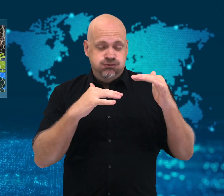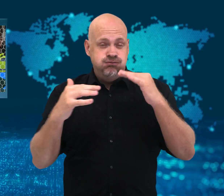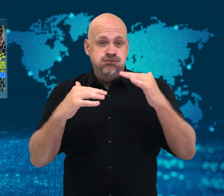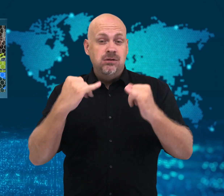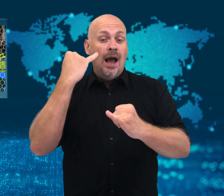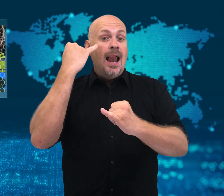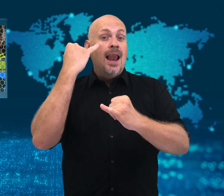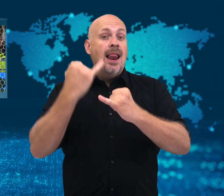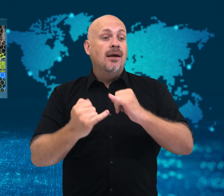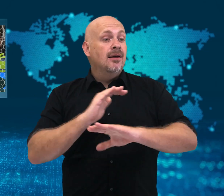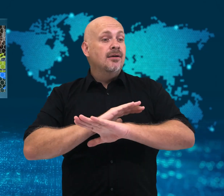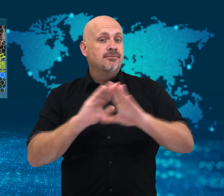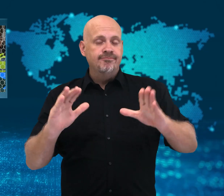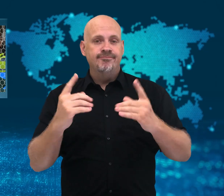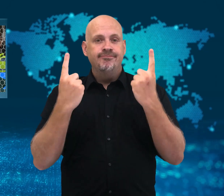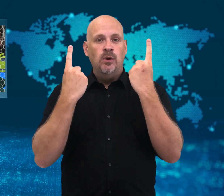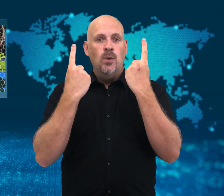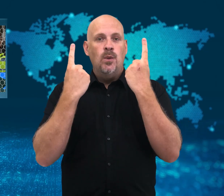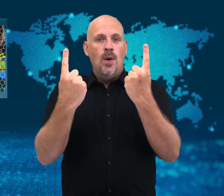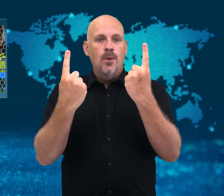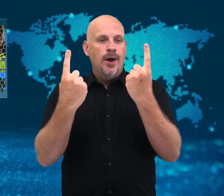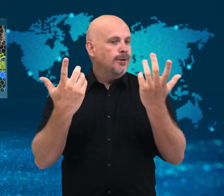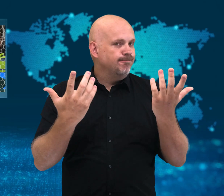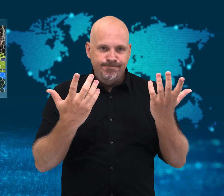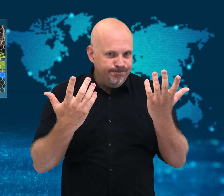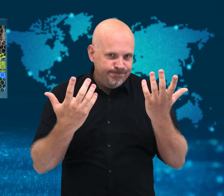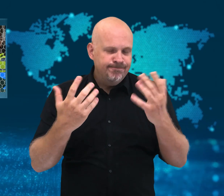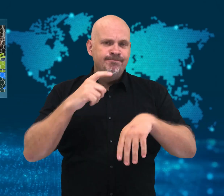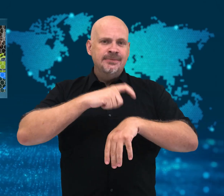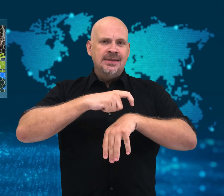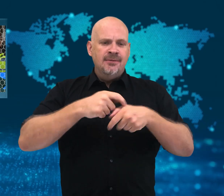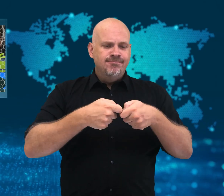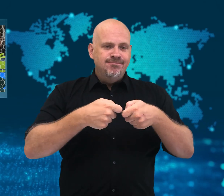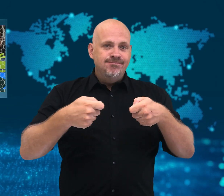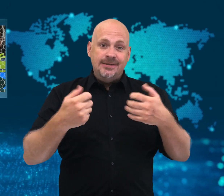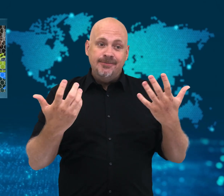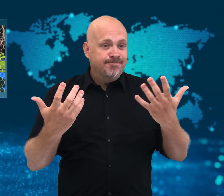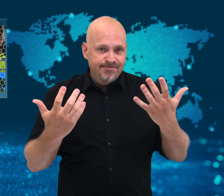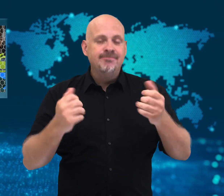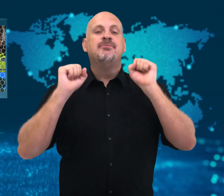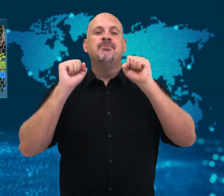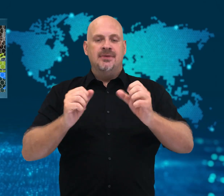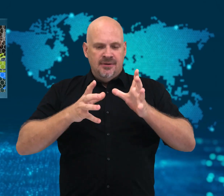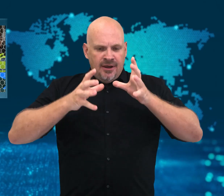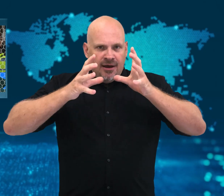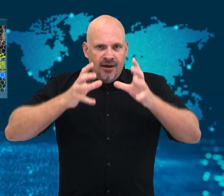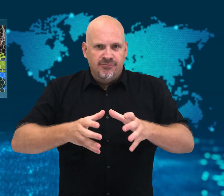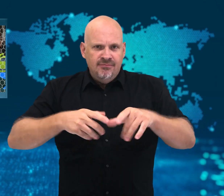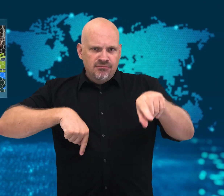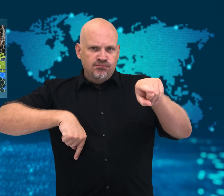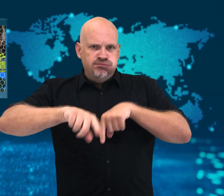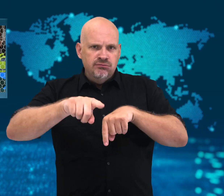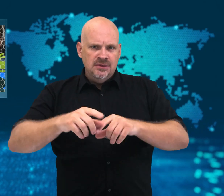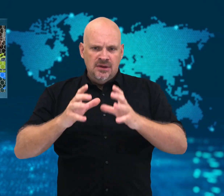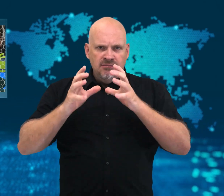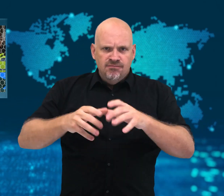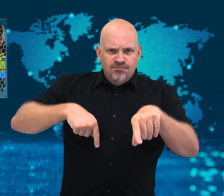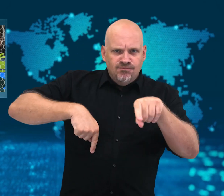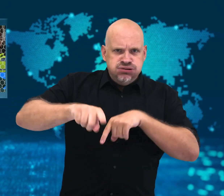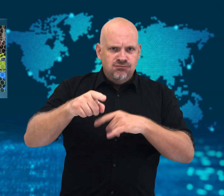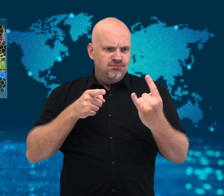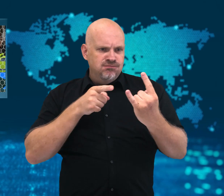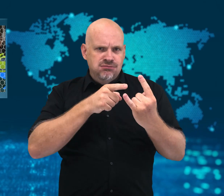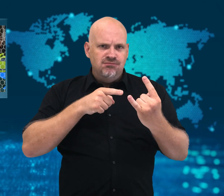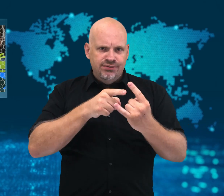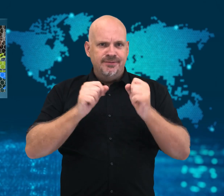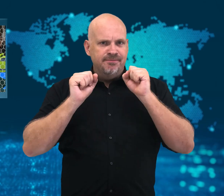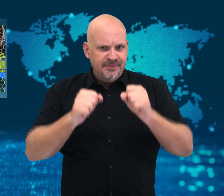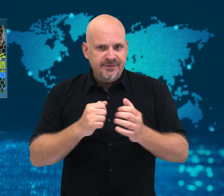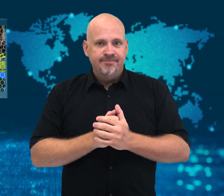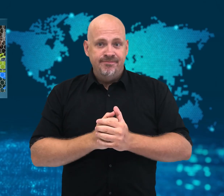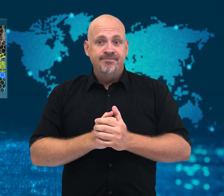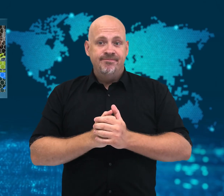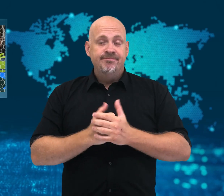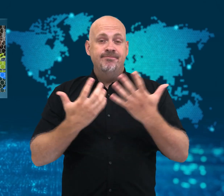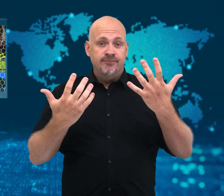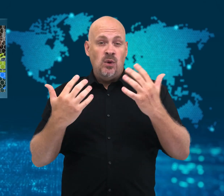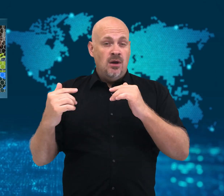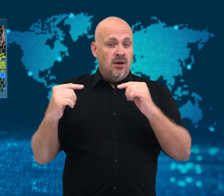the game was tied 1-1 so the outcome was decided by penalty kicks (PK).